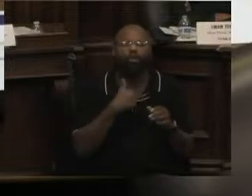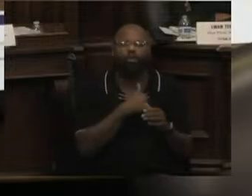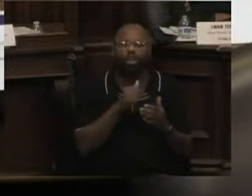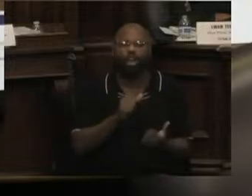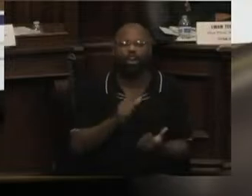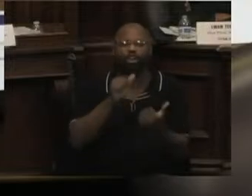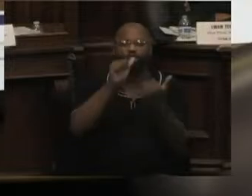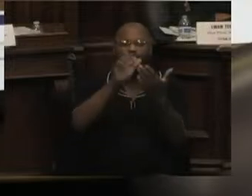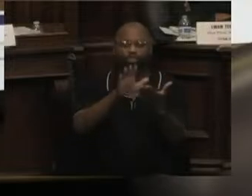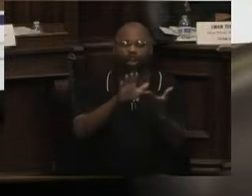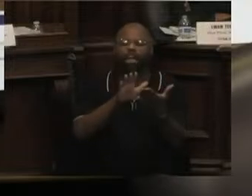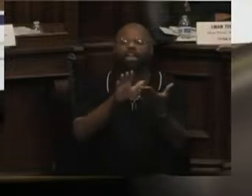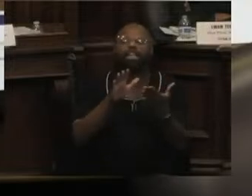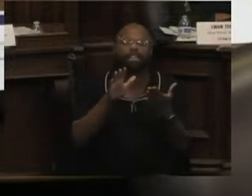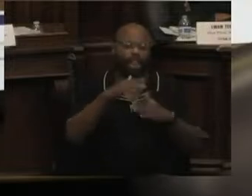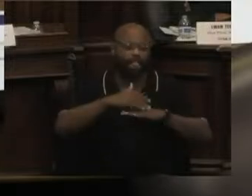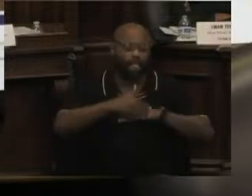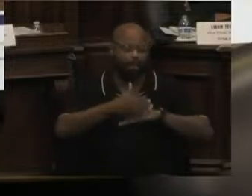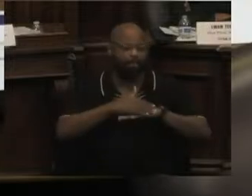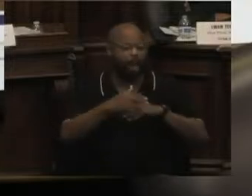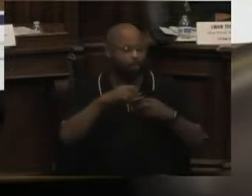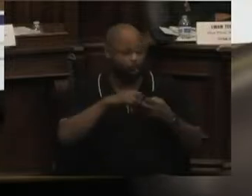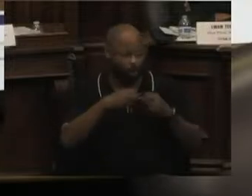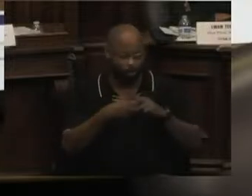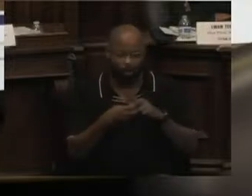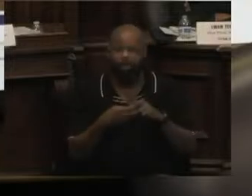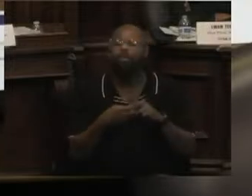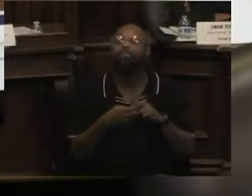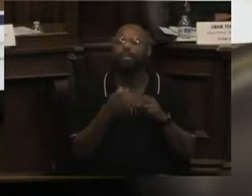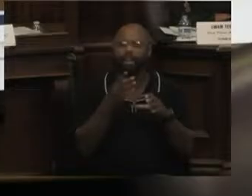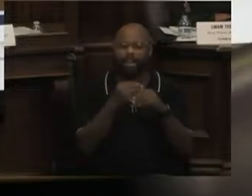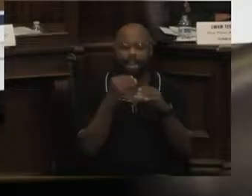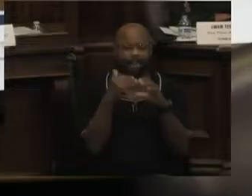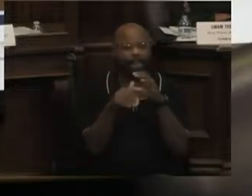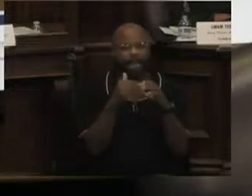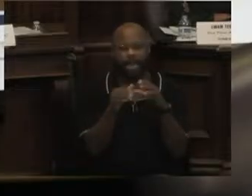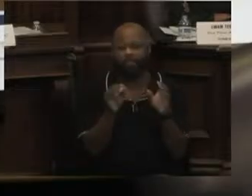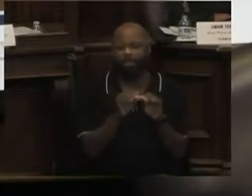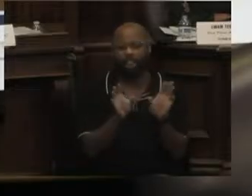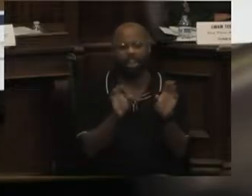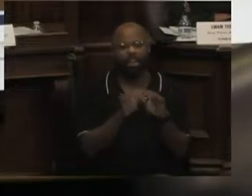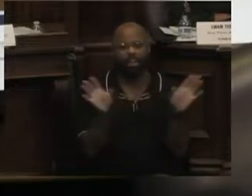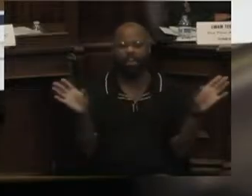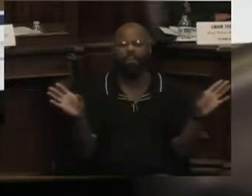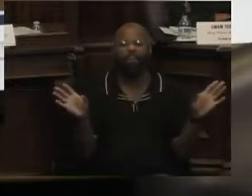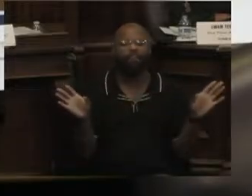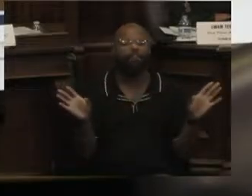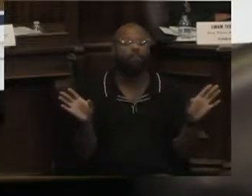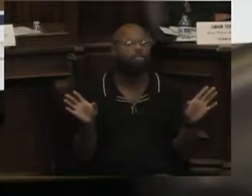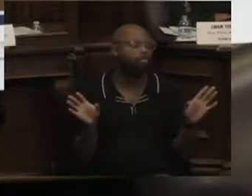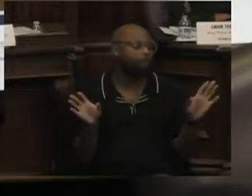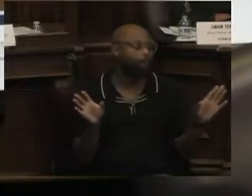we will work to make sure we're